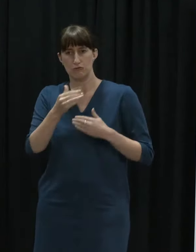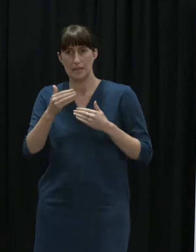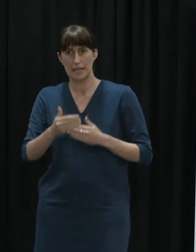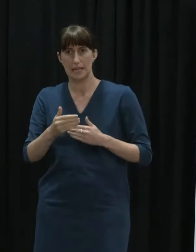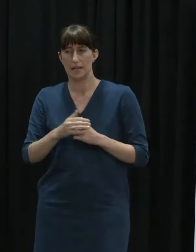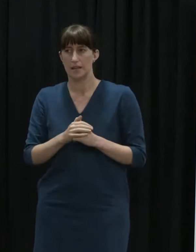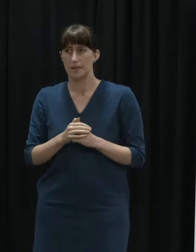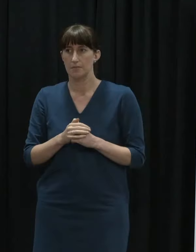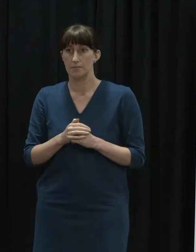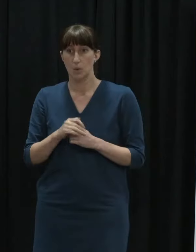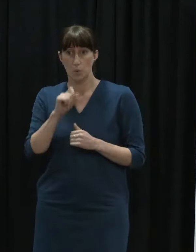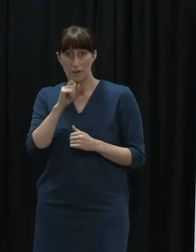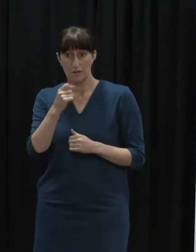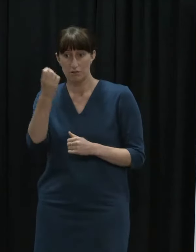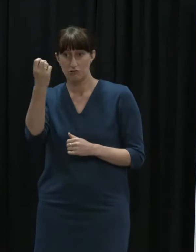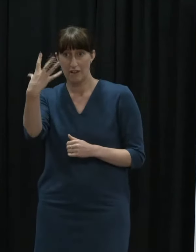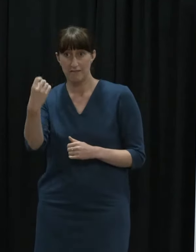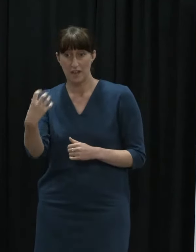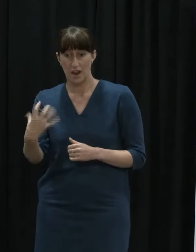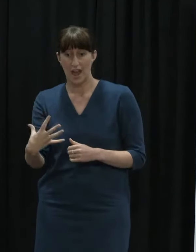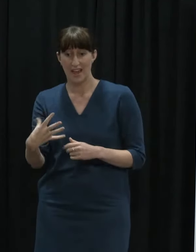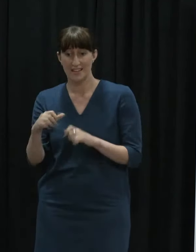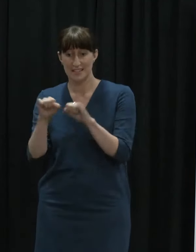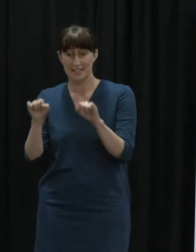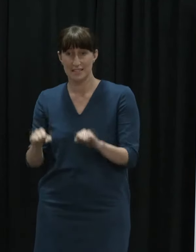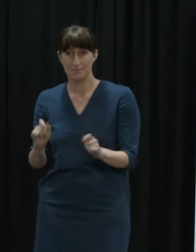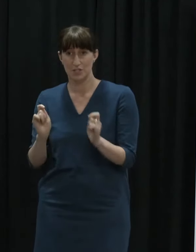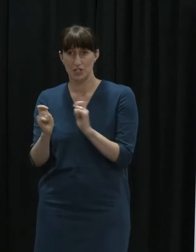seemed to lean in the earlier stages towards being temporary.